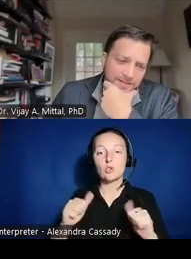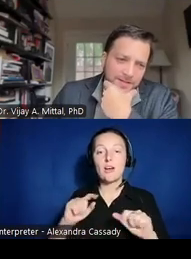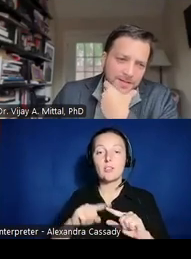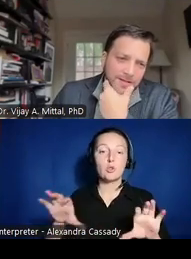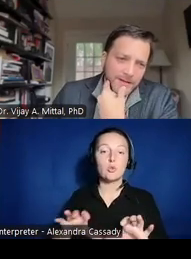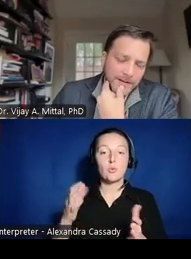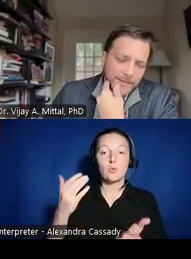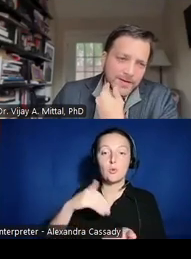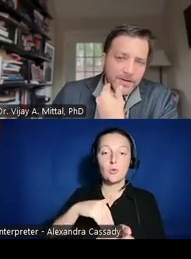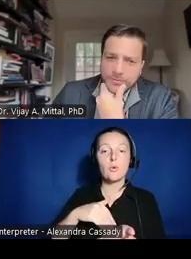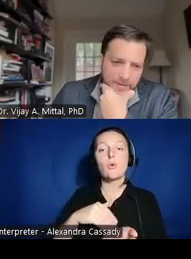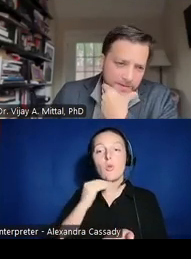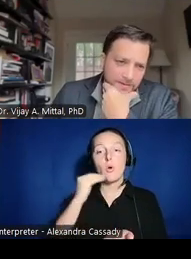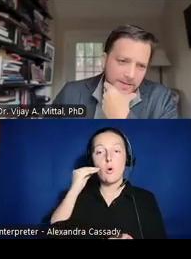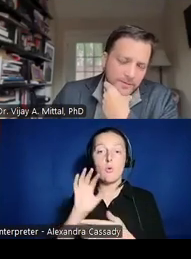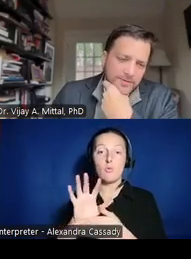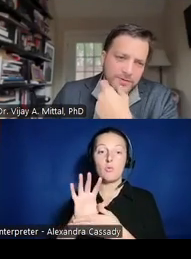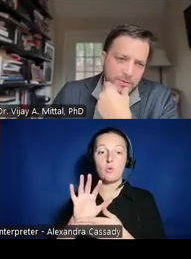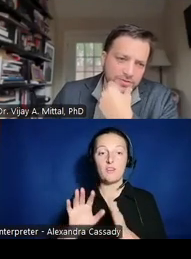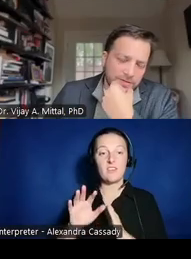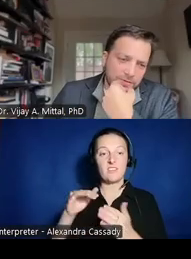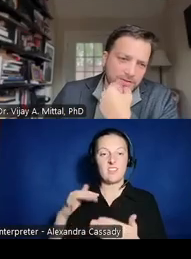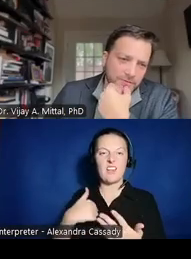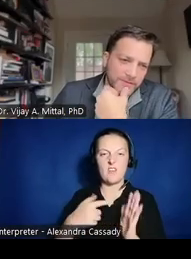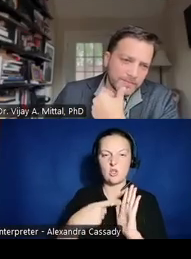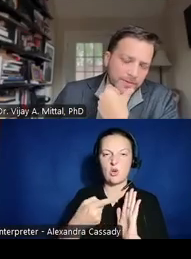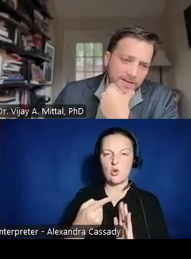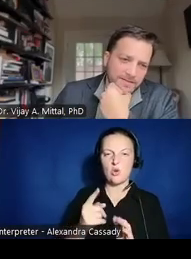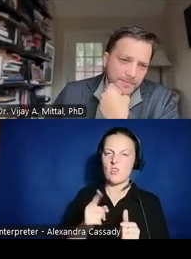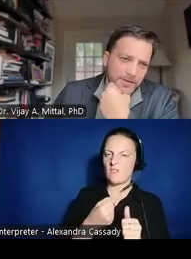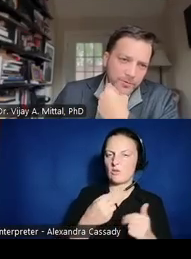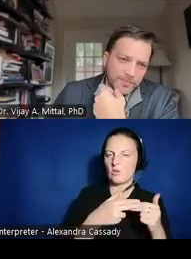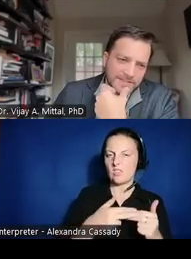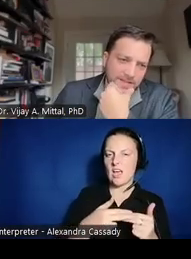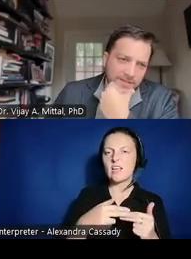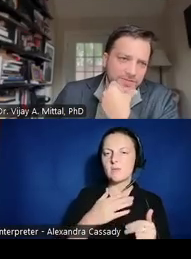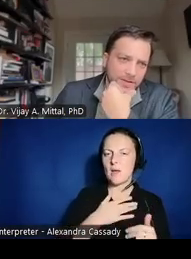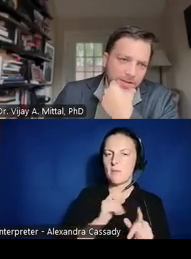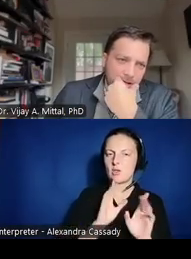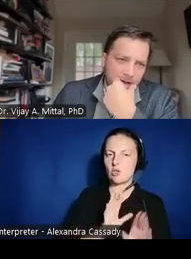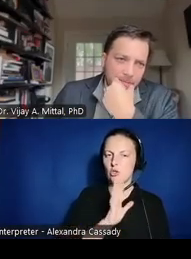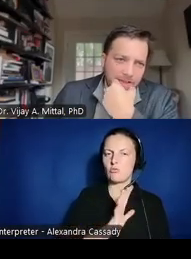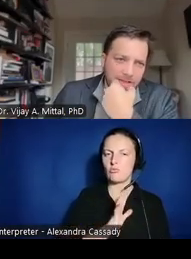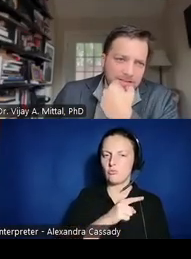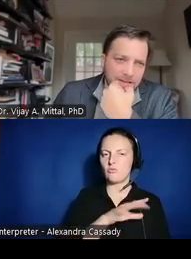done. Um but also looking at language and emotion across early periods in the preorbid stage. Um and